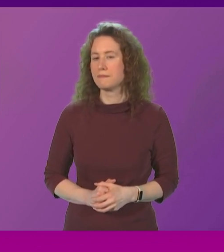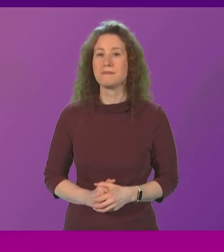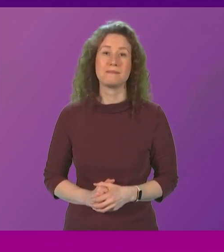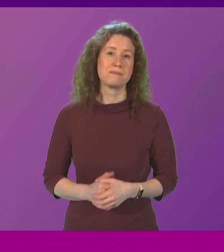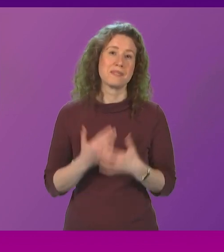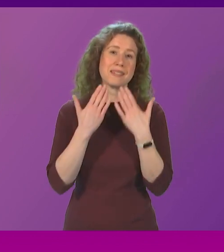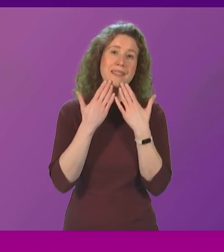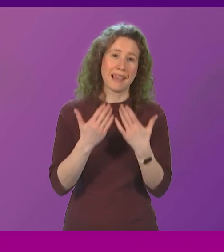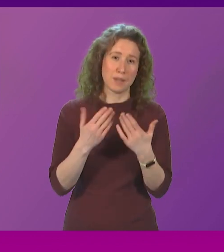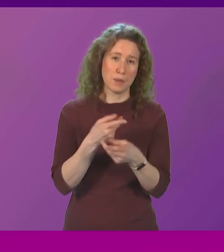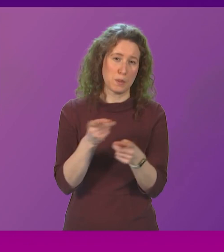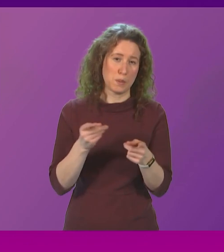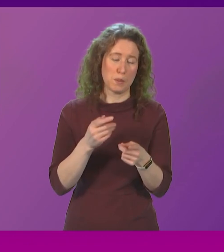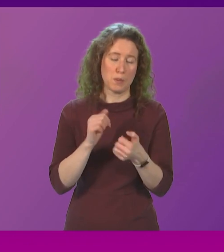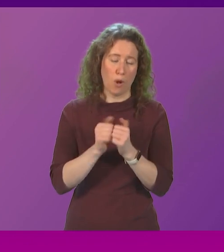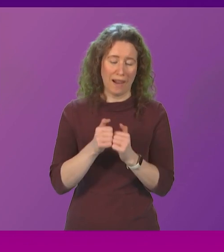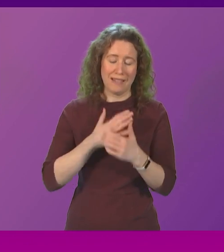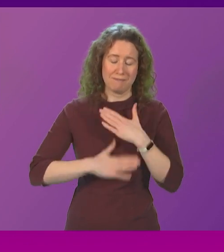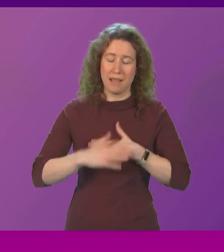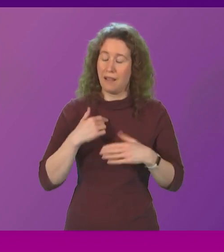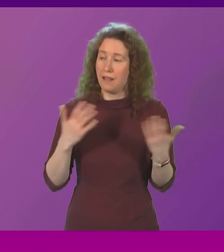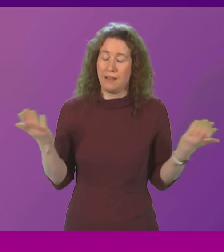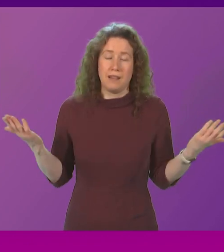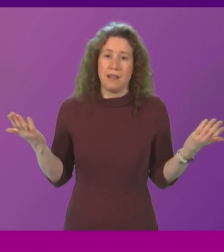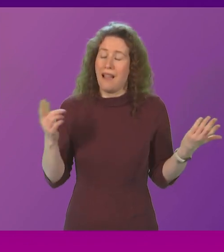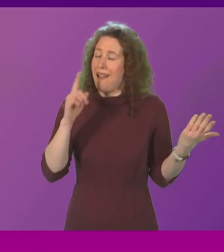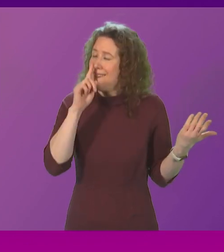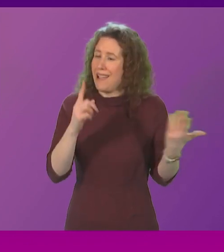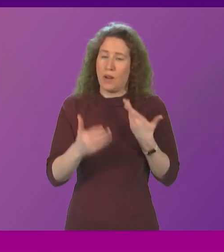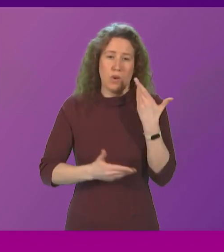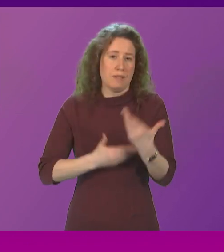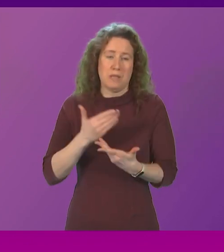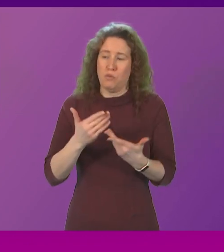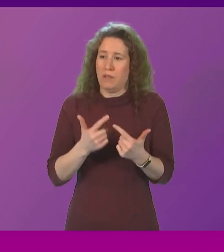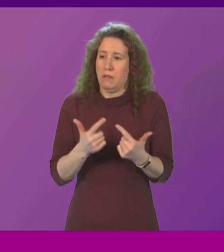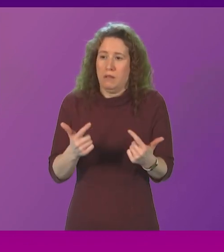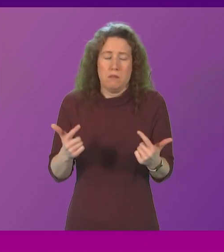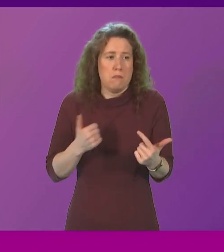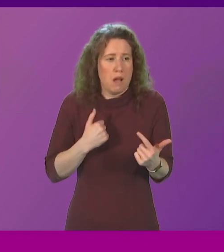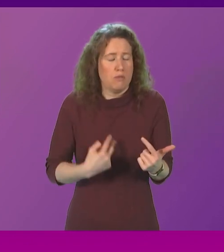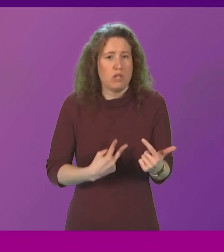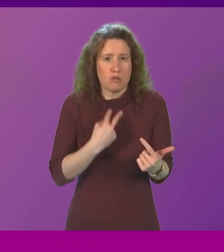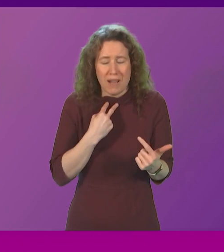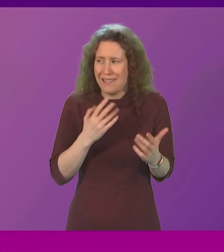Thank you, colleagues. I do not think that I can adequately express my deep regret that such action is required